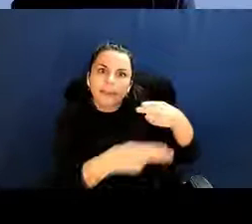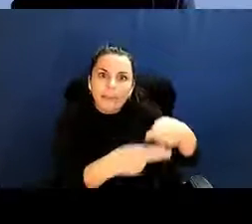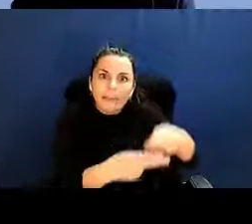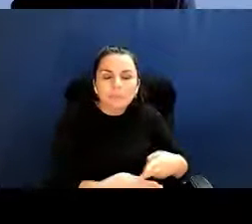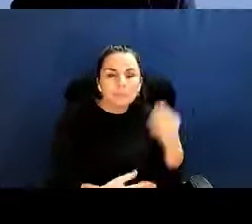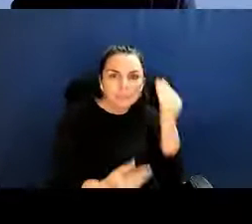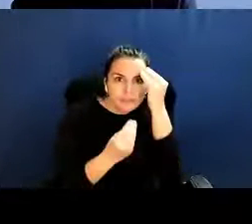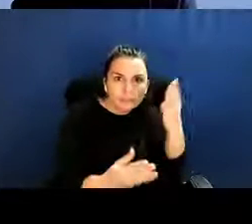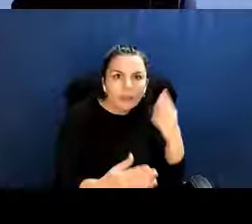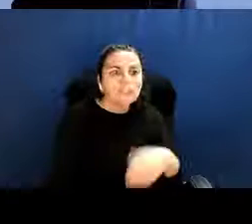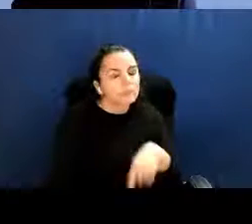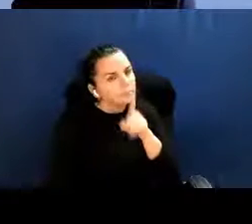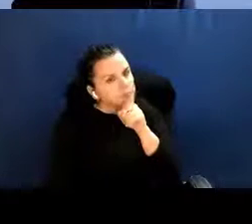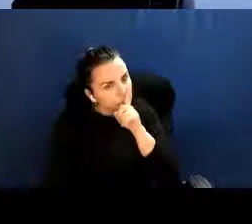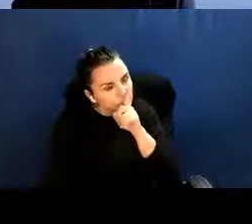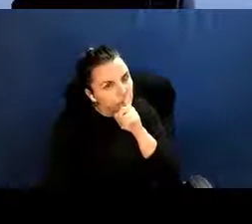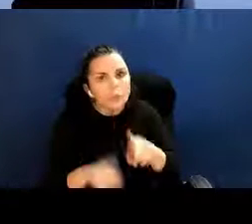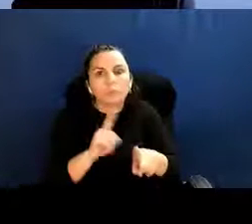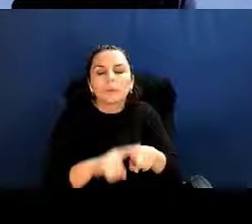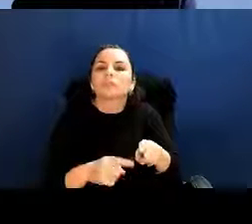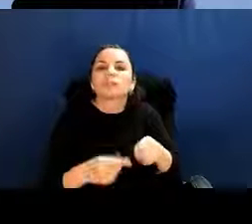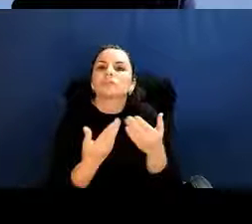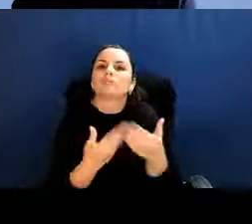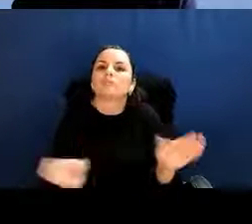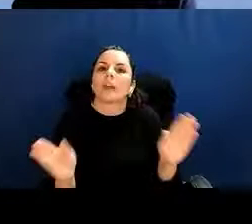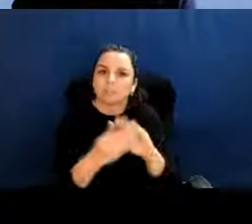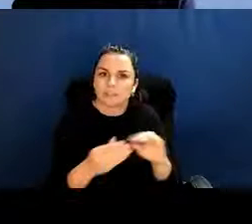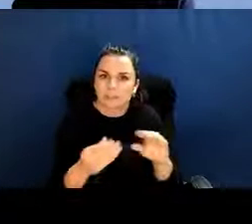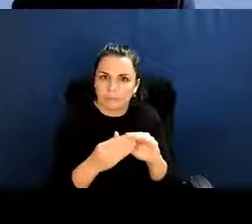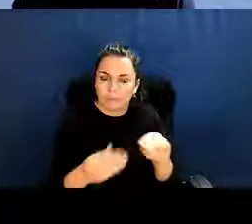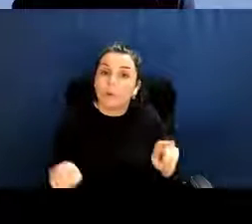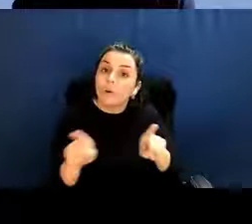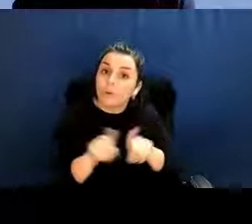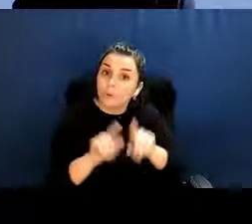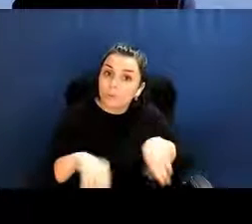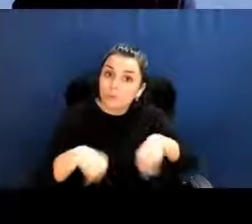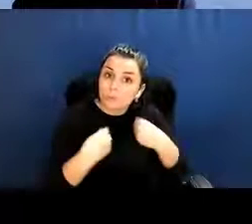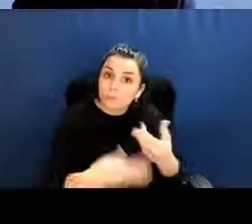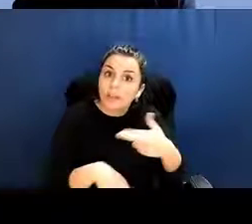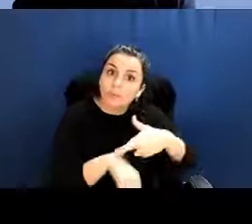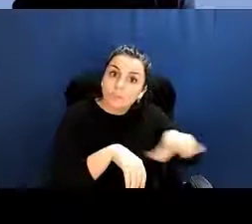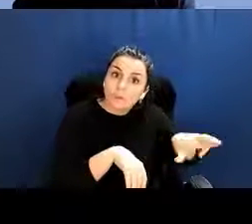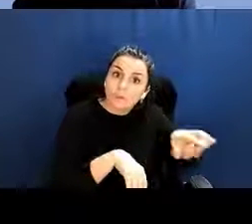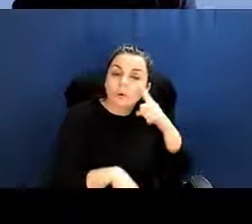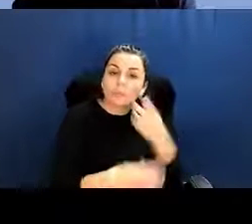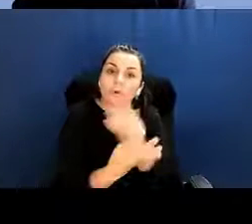We could also provide participants with things like referrals to free and accessible mental health resources,